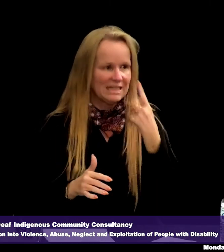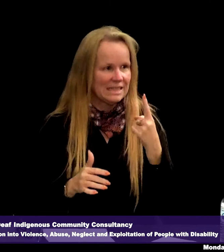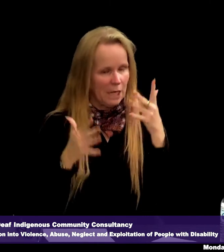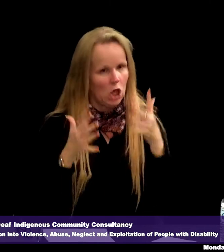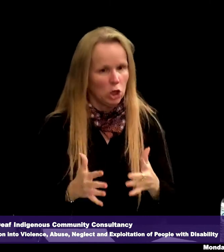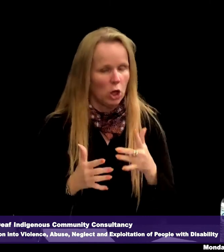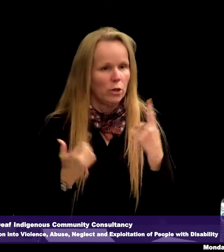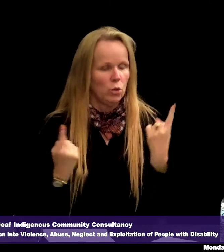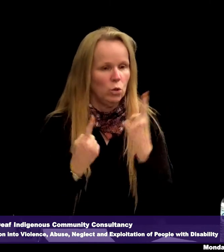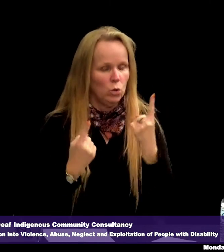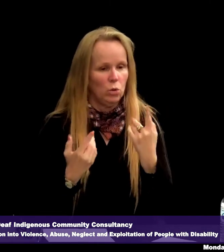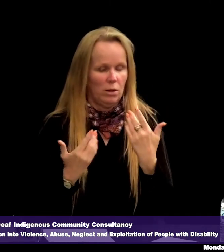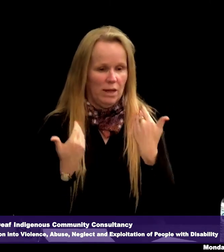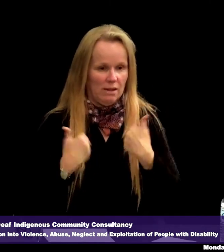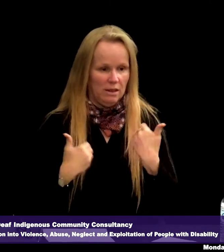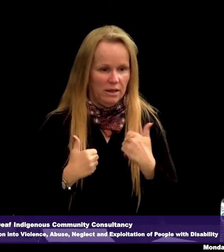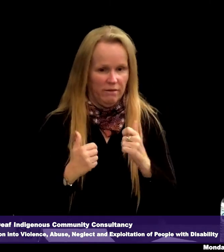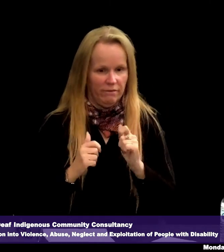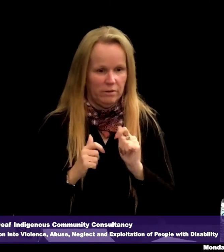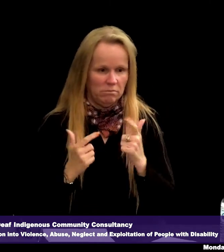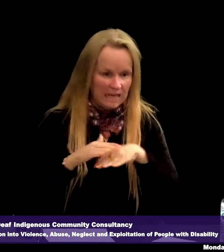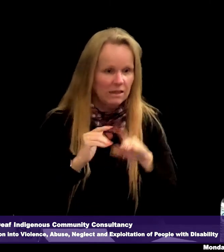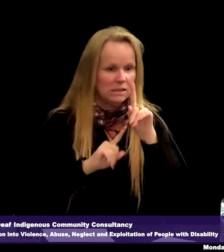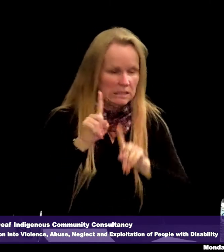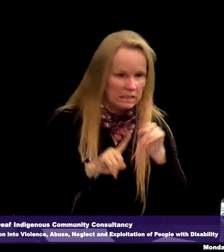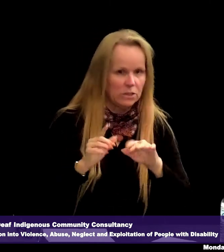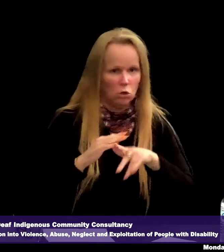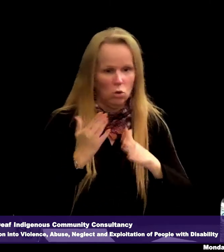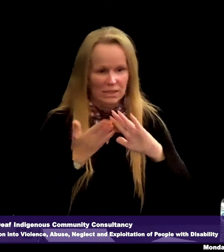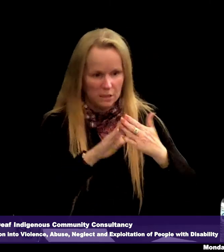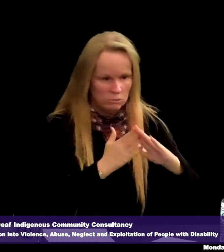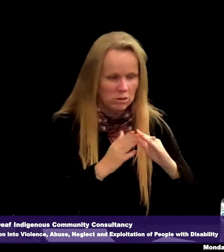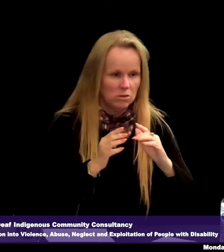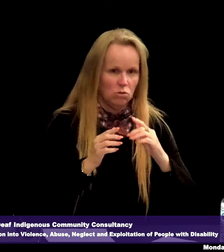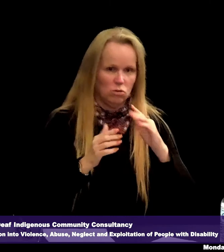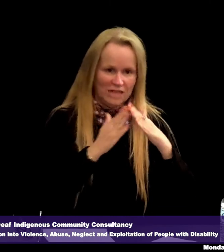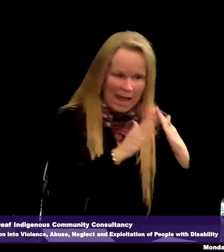completely withdrawn, and we see a lot of people who are living in city regions or in